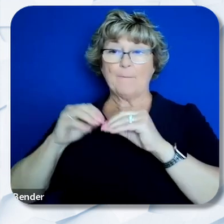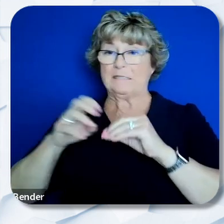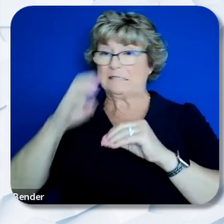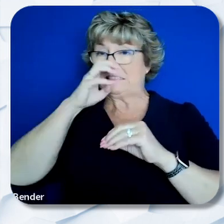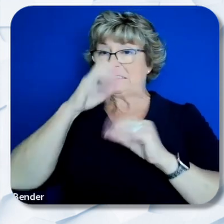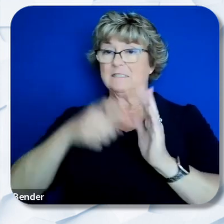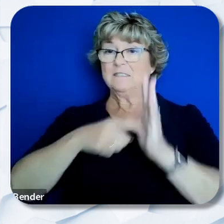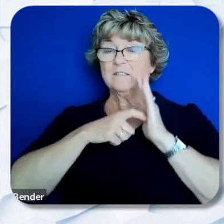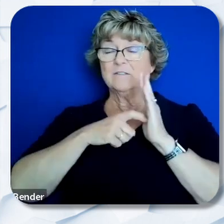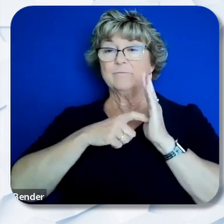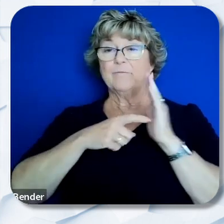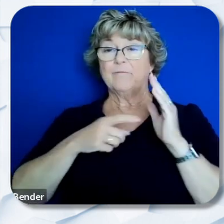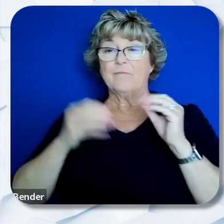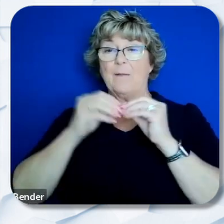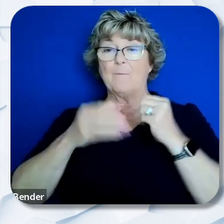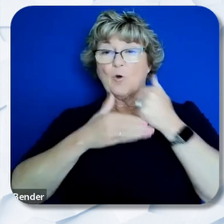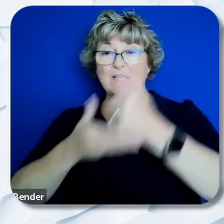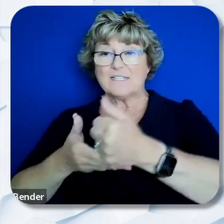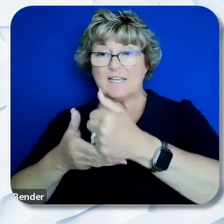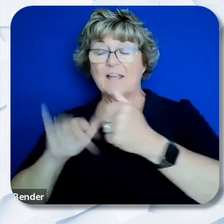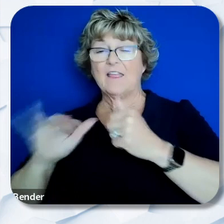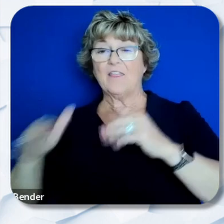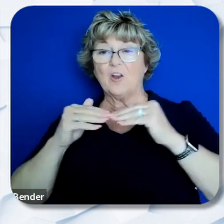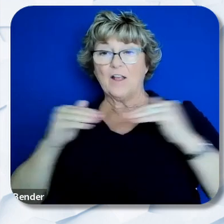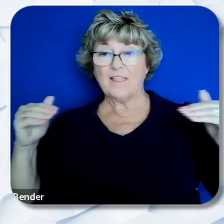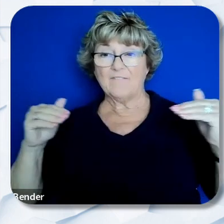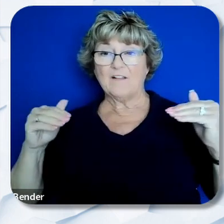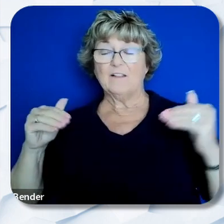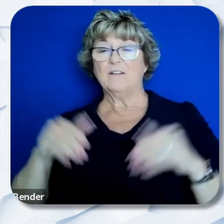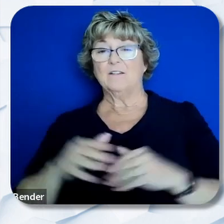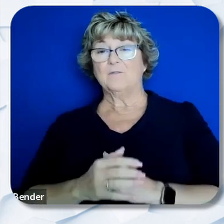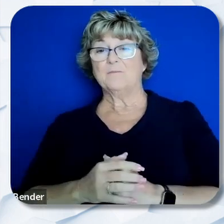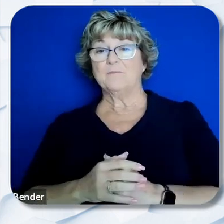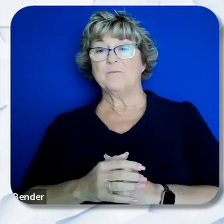they require assistance. That's the level that they're working on. And so, but does